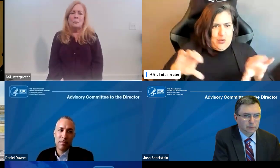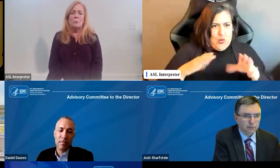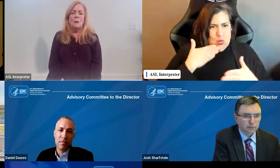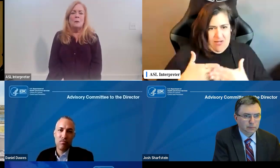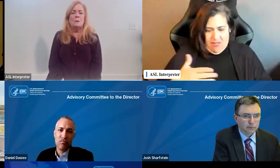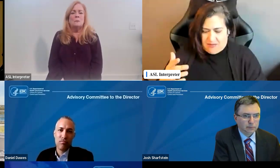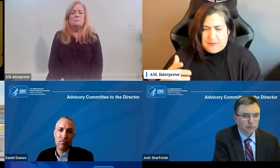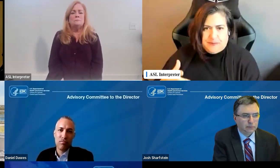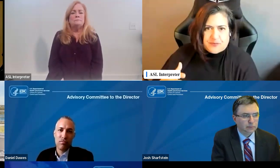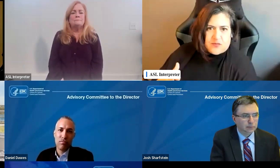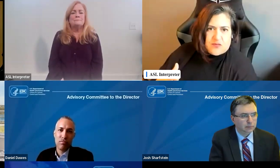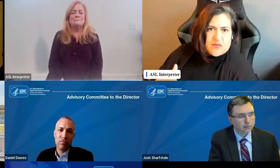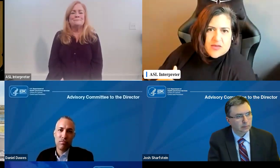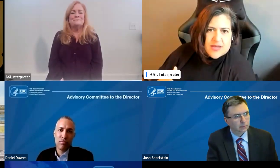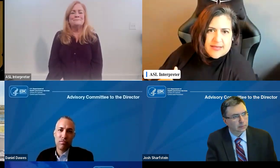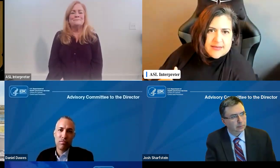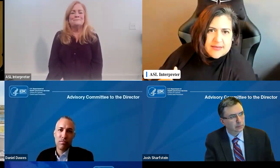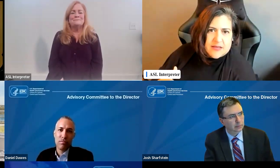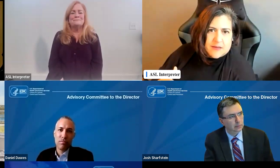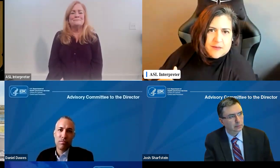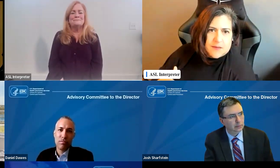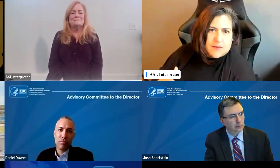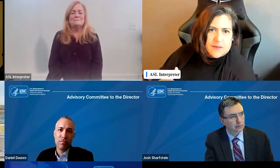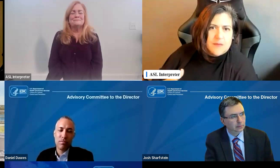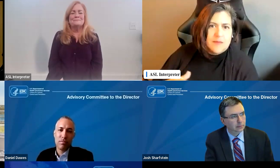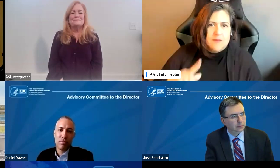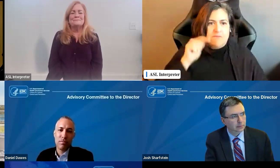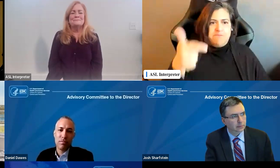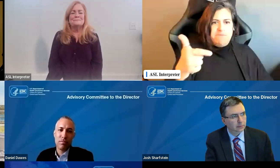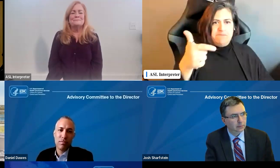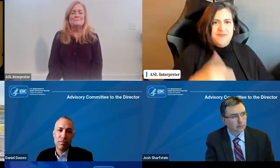So you could really prioritize focusing in on a couple areas where best practices